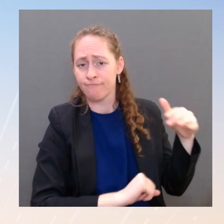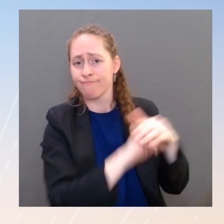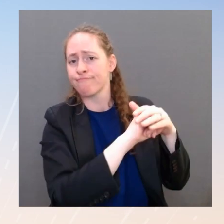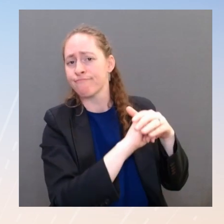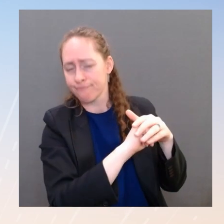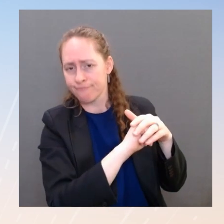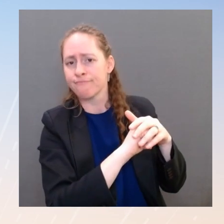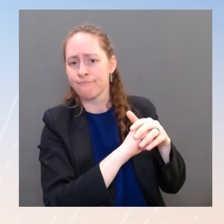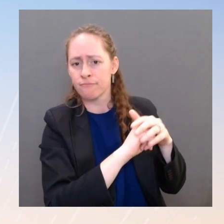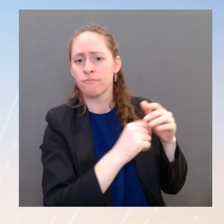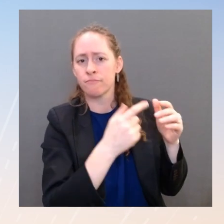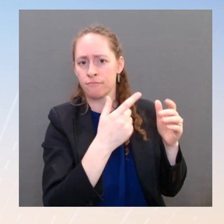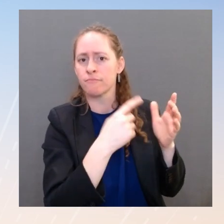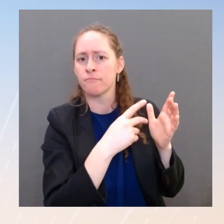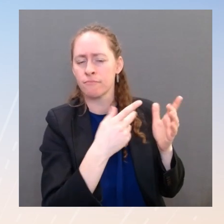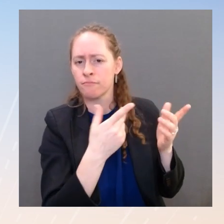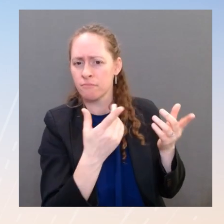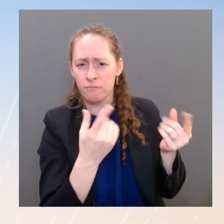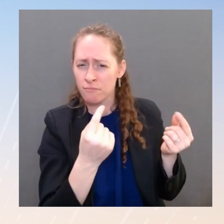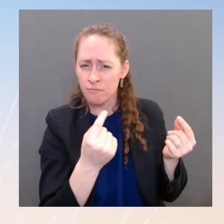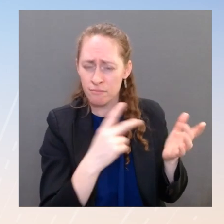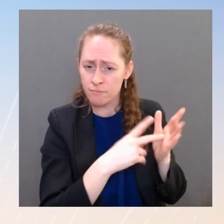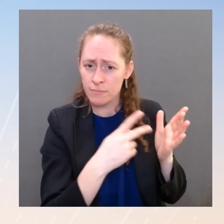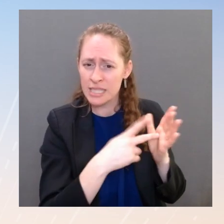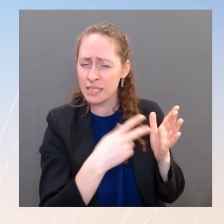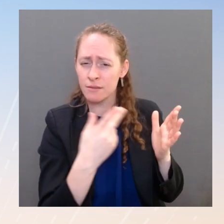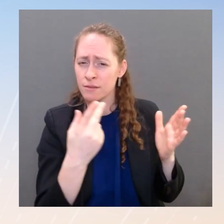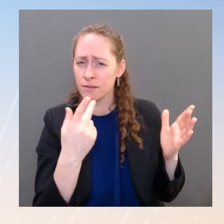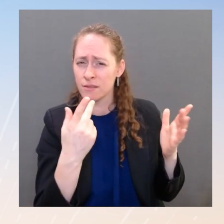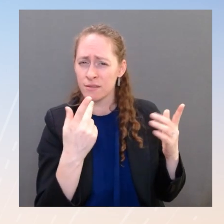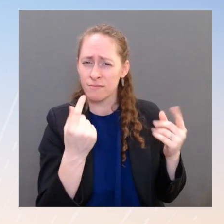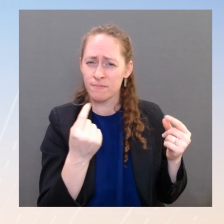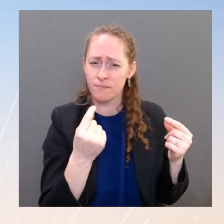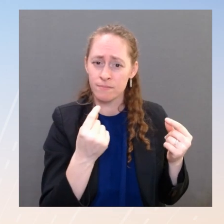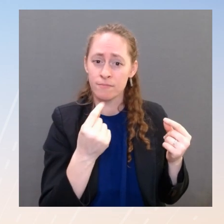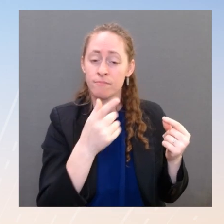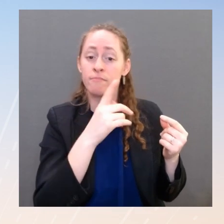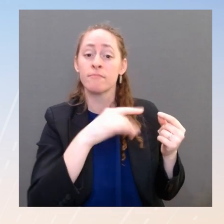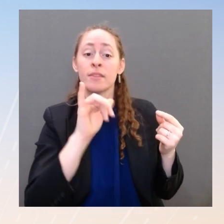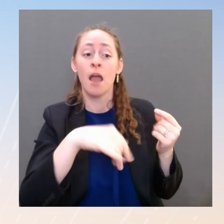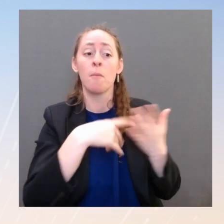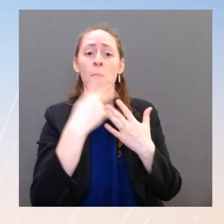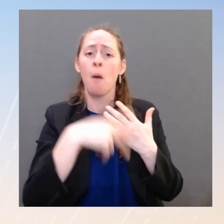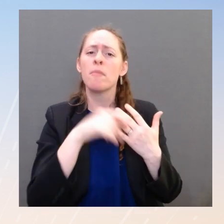and one that would be equitable, in terms of helping kids maybe who need it more or students who need it more?